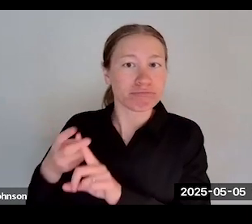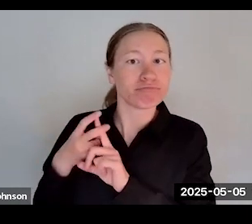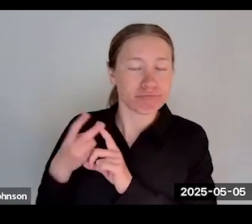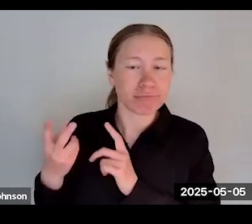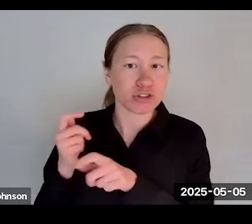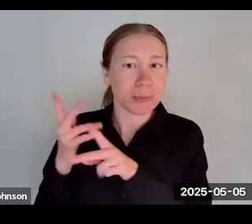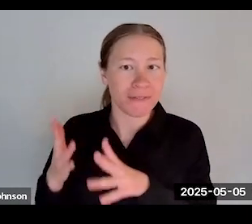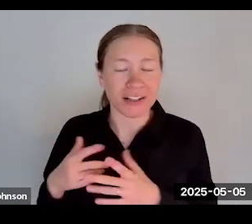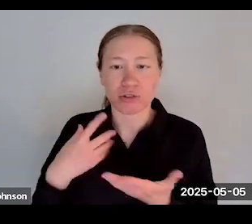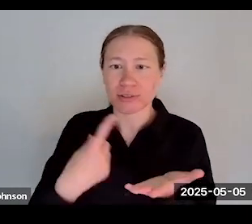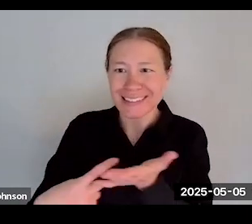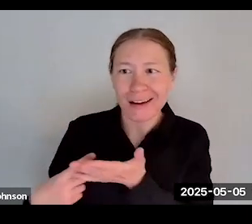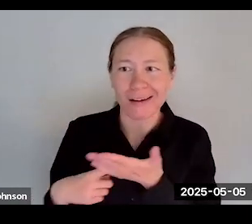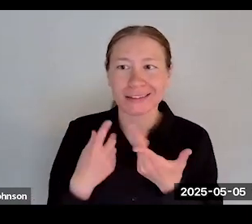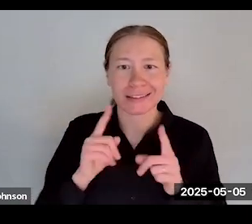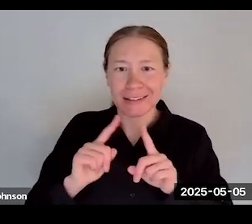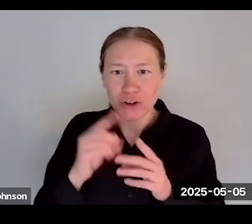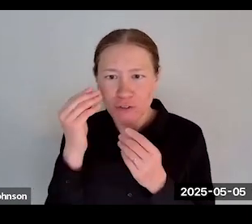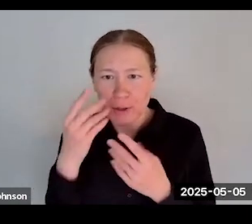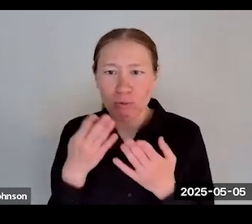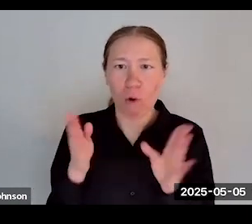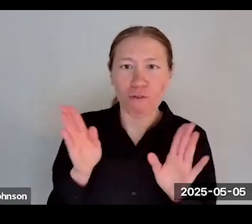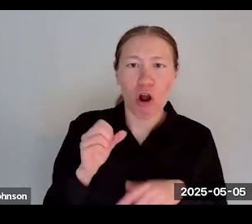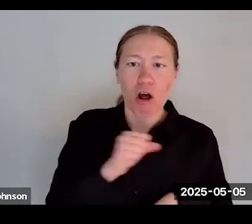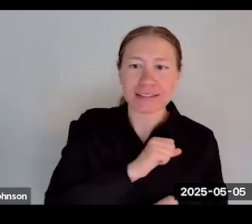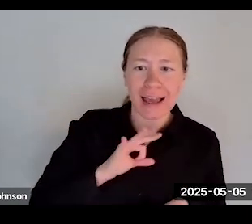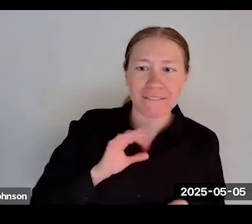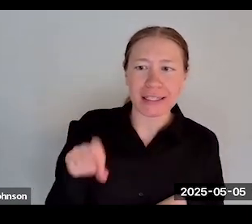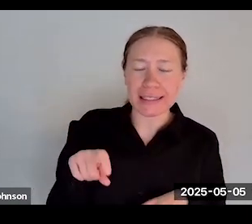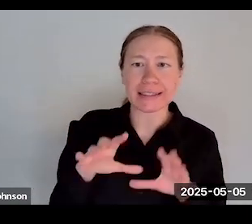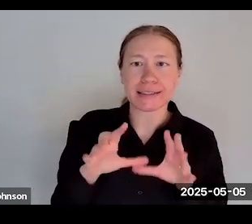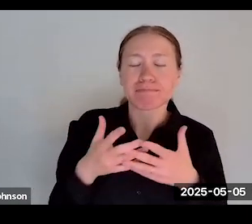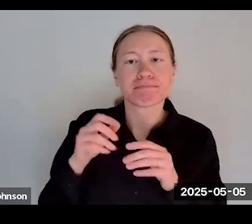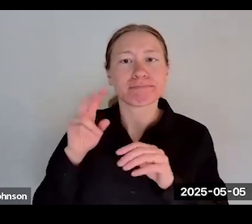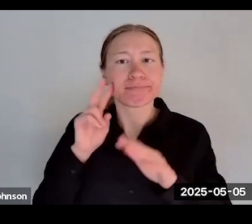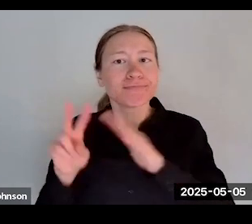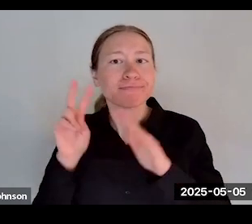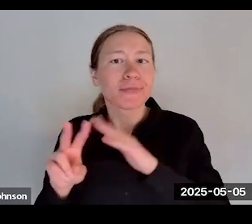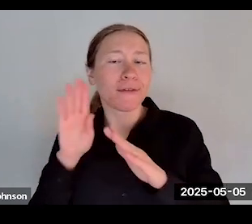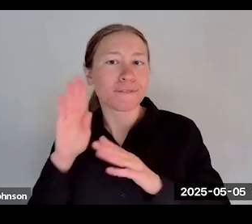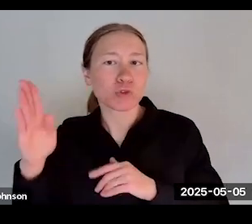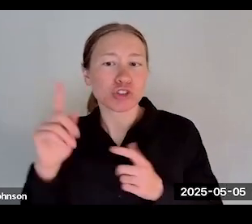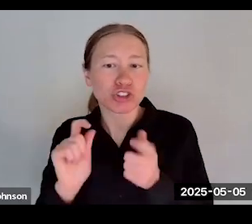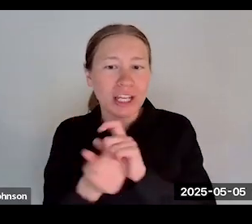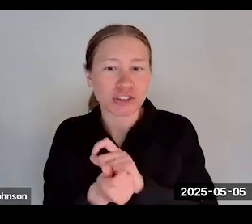upcoming changes in the unit, specific department needs, or performance concerns related to the accommodation request.